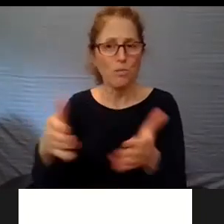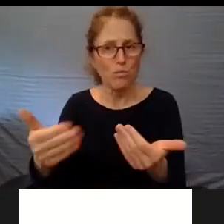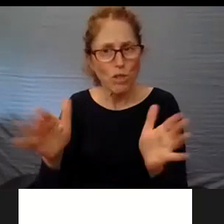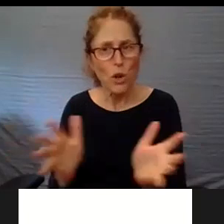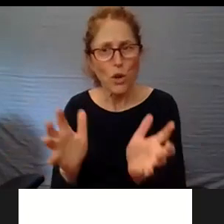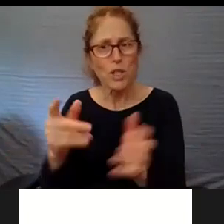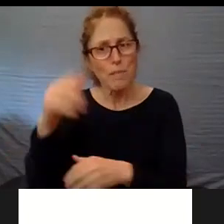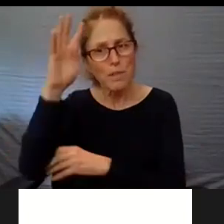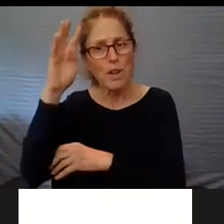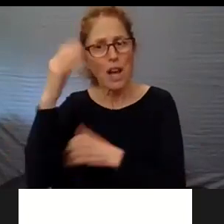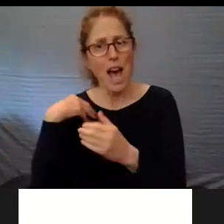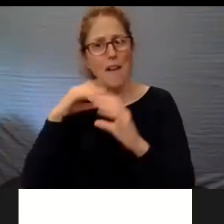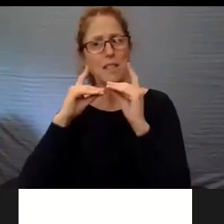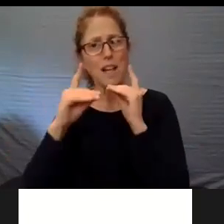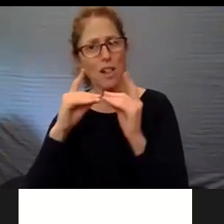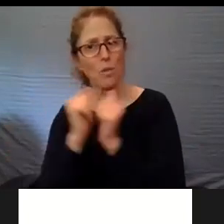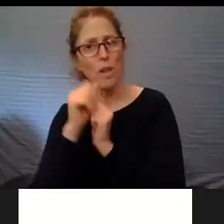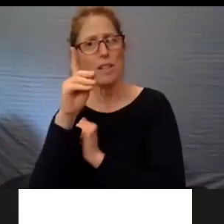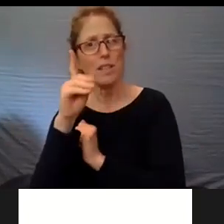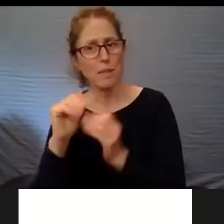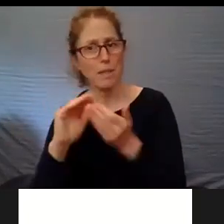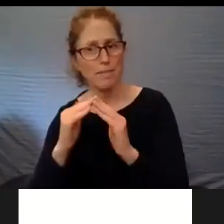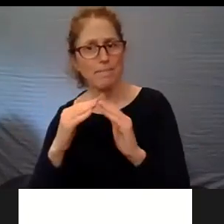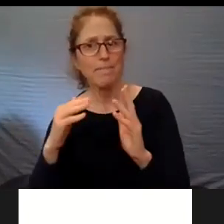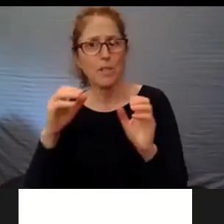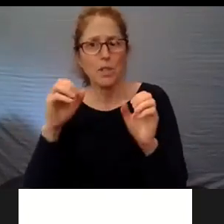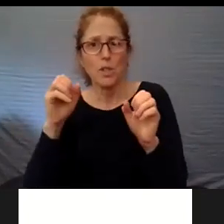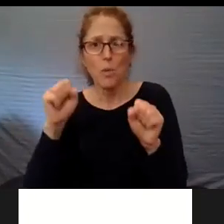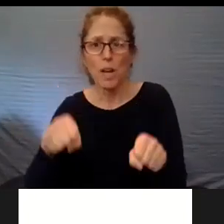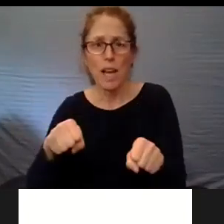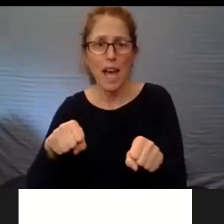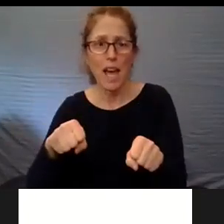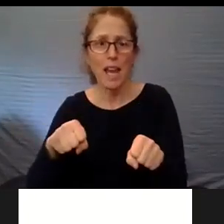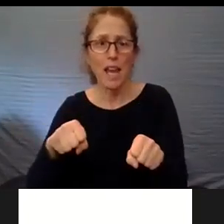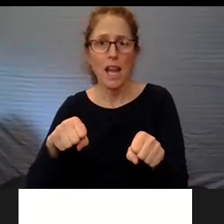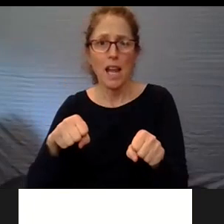with the disability community so that we can exert our power and influence over what kinds